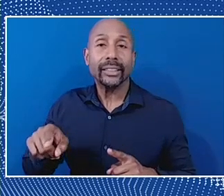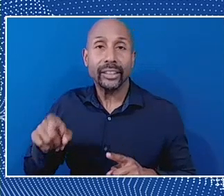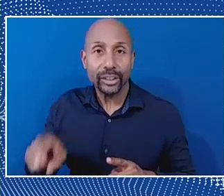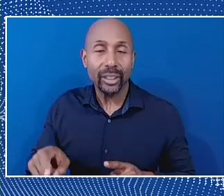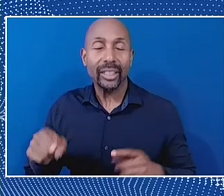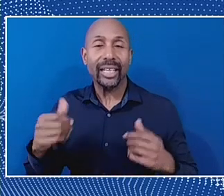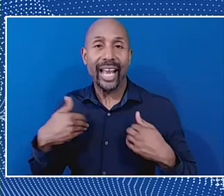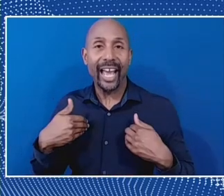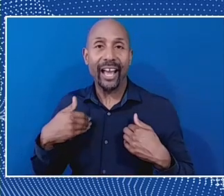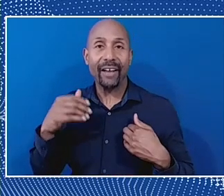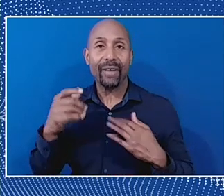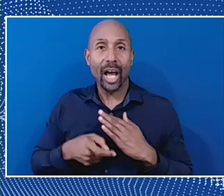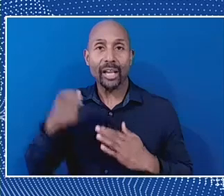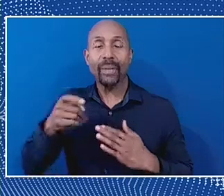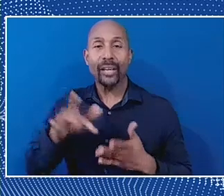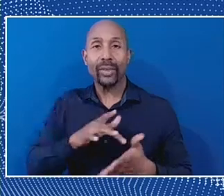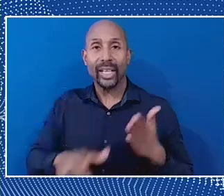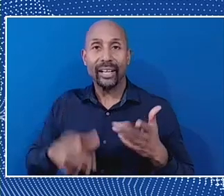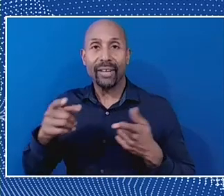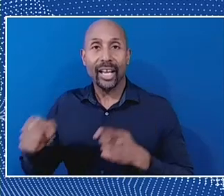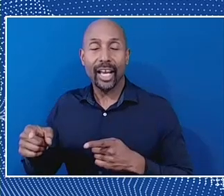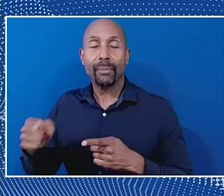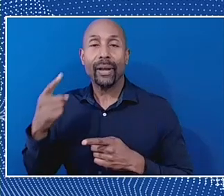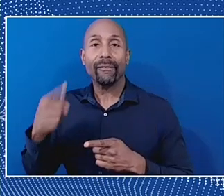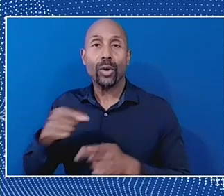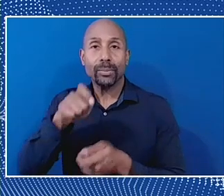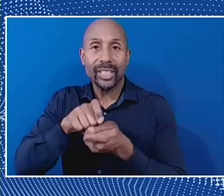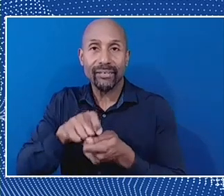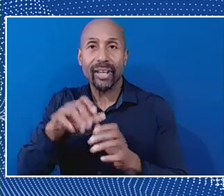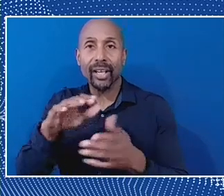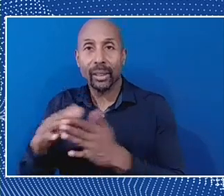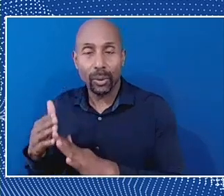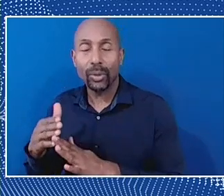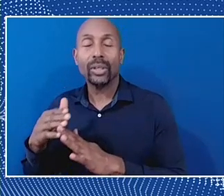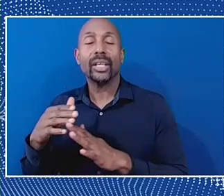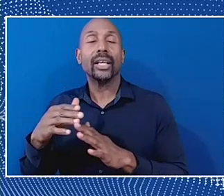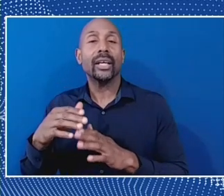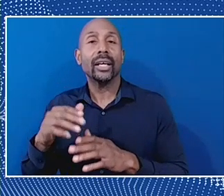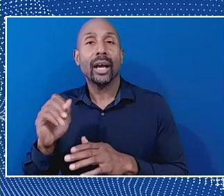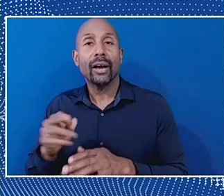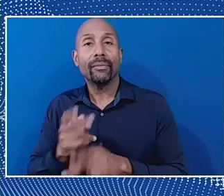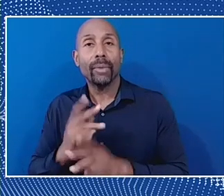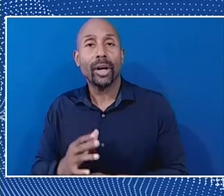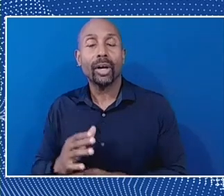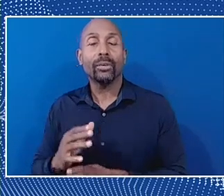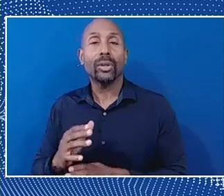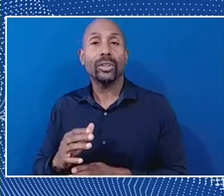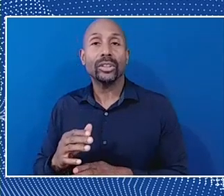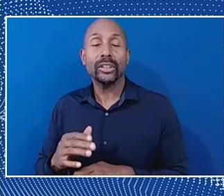are the leadership, professional, workforce and backbone of the future, but get paid lip service far too often for it.